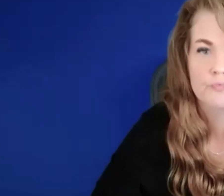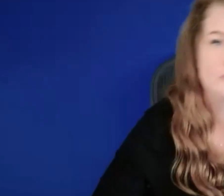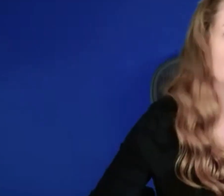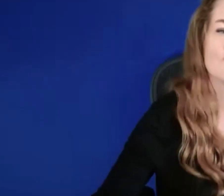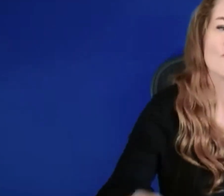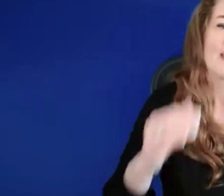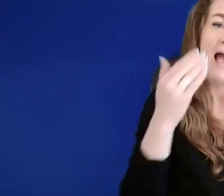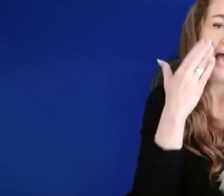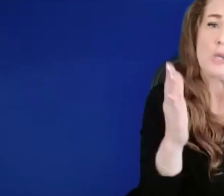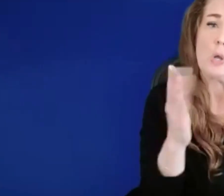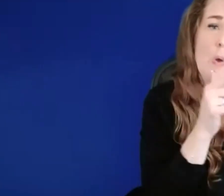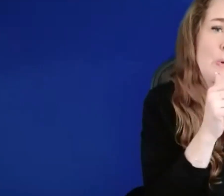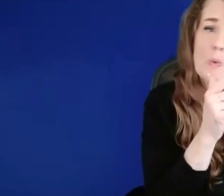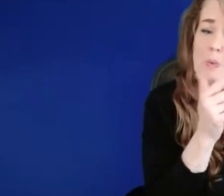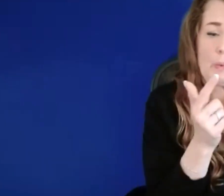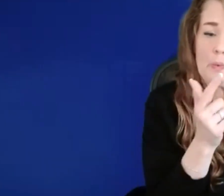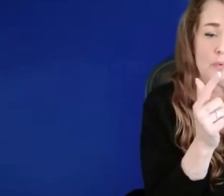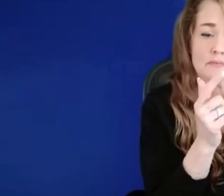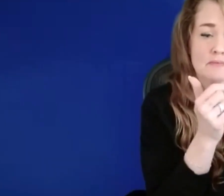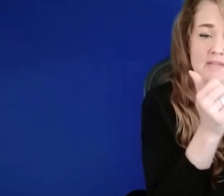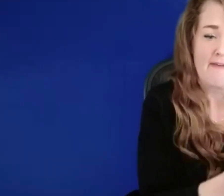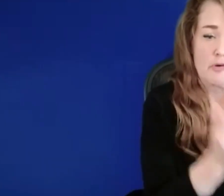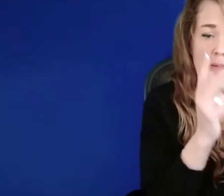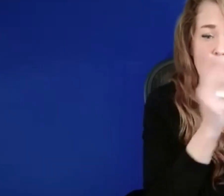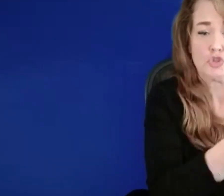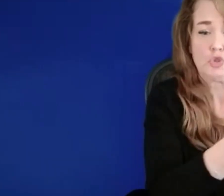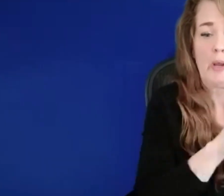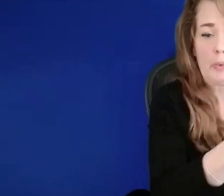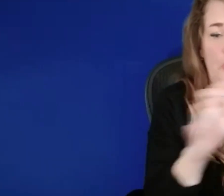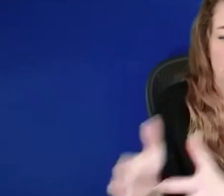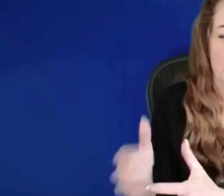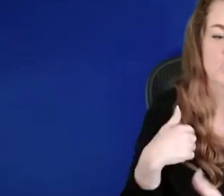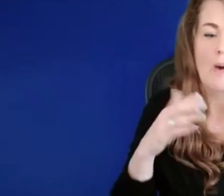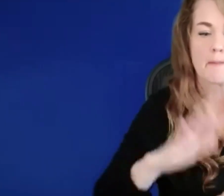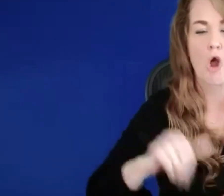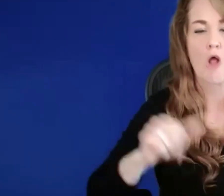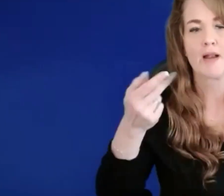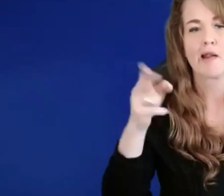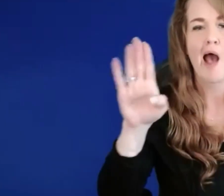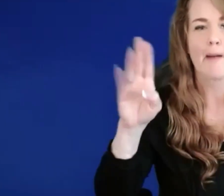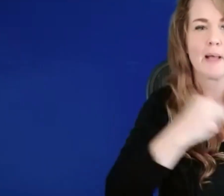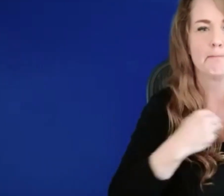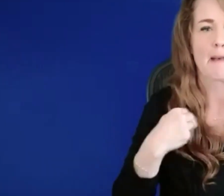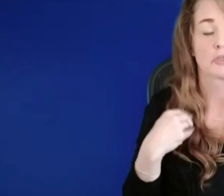calling on our hub members. And so if you're you were in Curt's group, you can just say that,